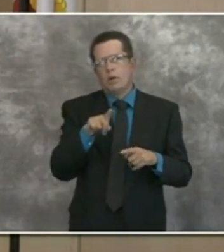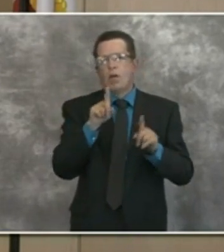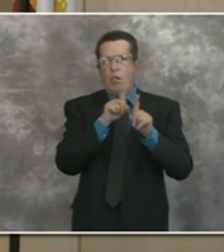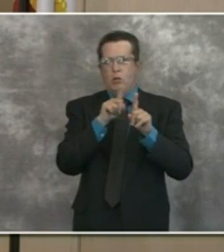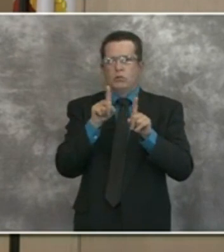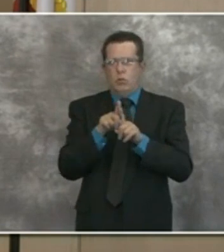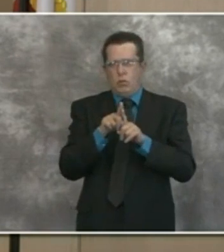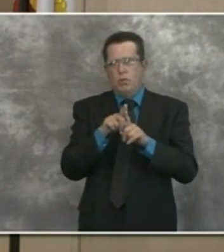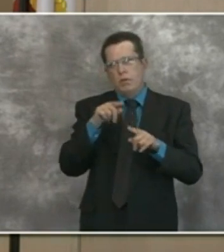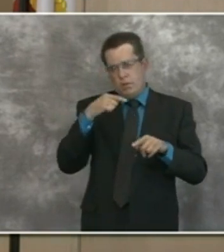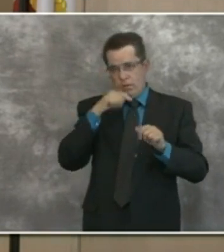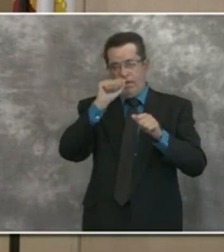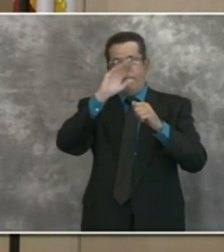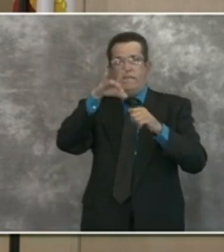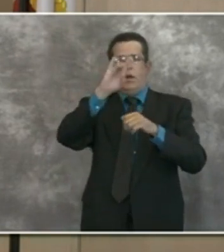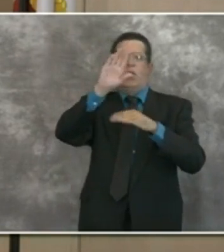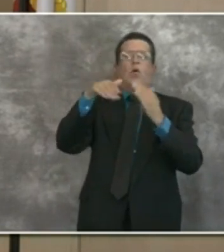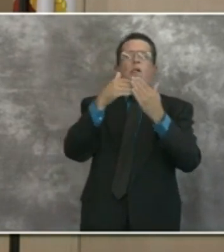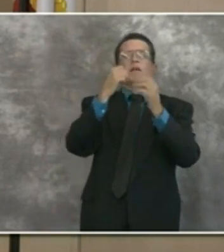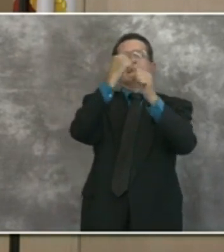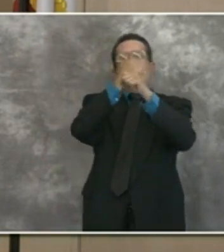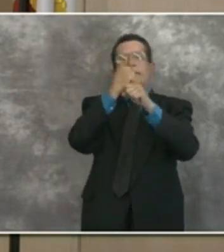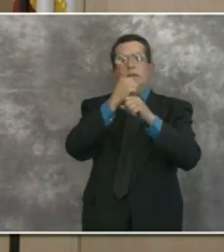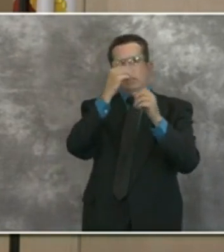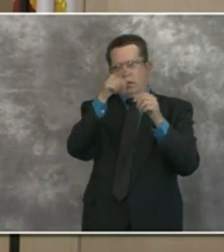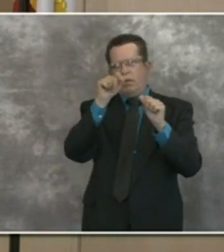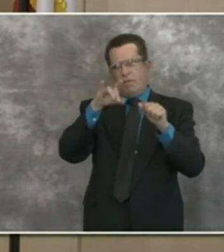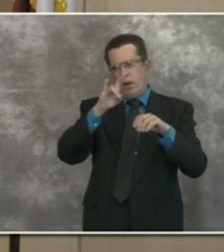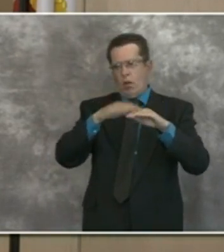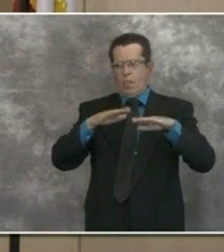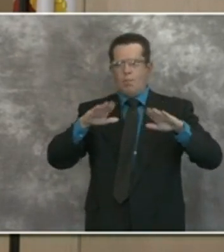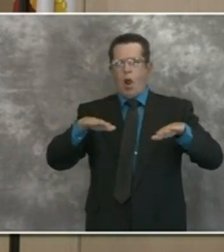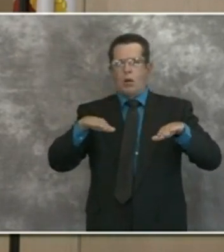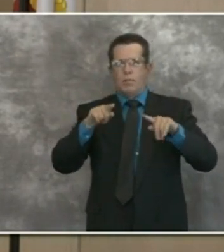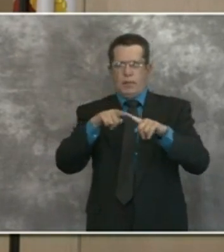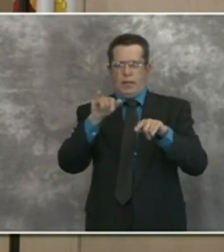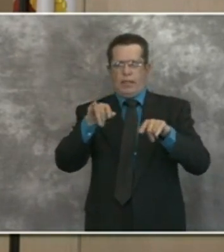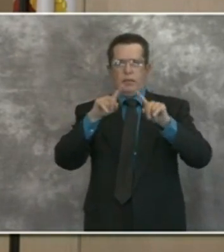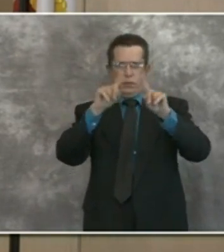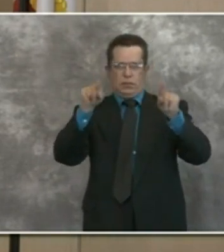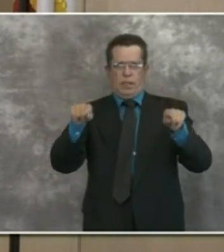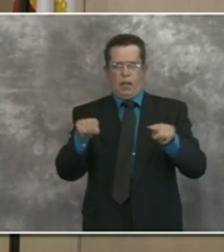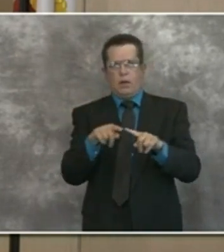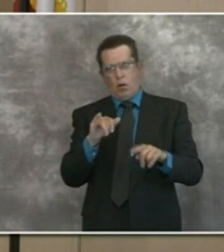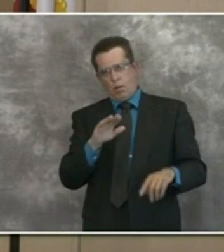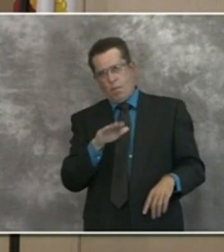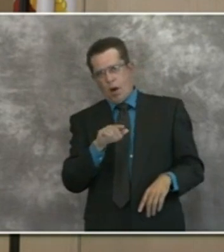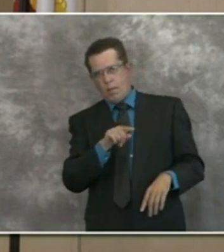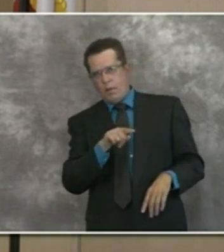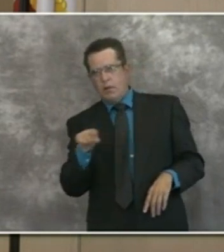DEATHS THAT WE HAVE REPORTED HERE TODAY. AND AS A REMINDER ALL OF US TO TO 6 CAN BE FOUND